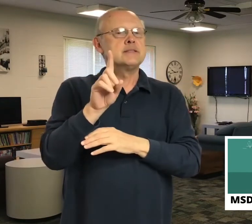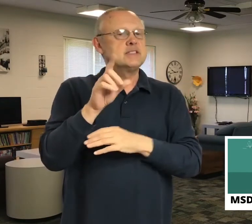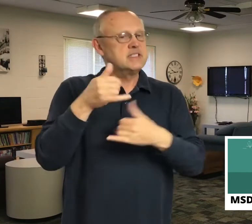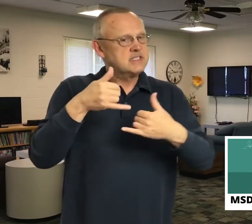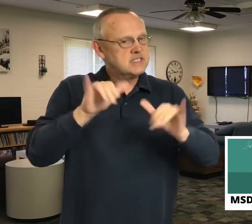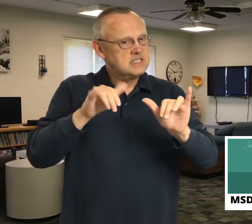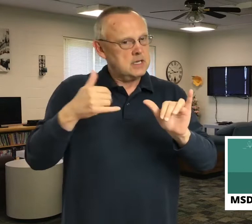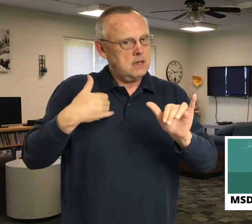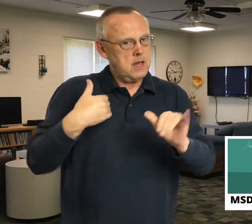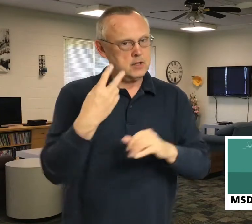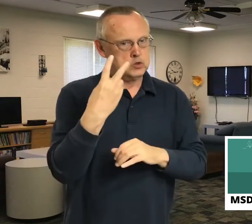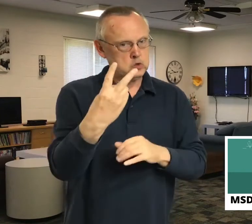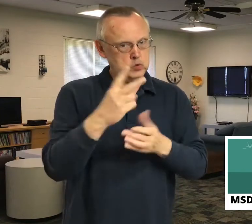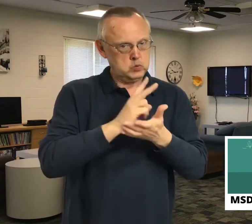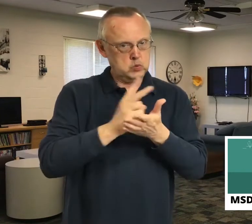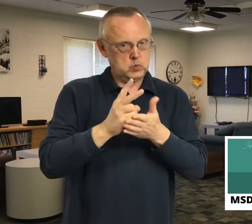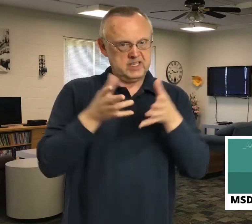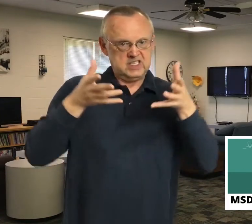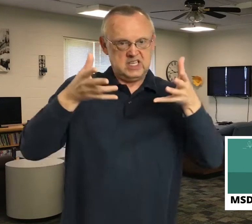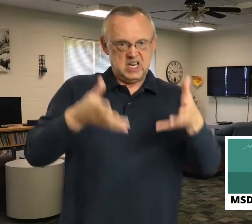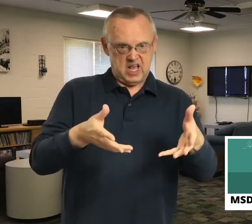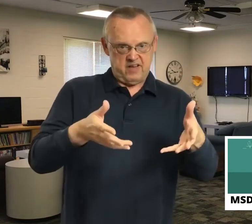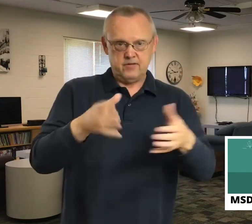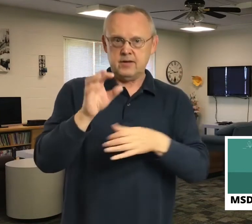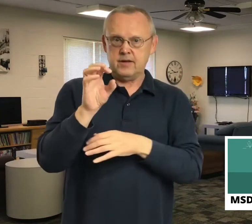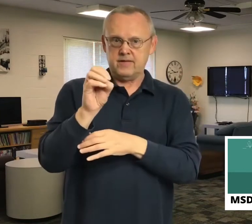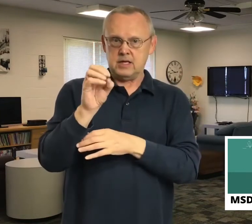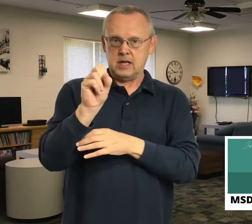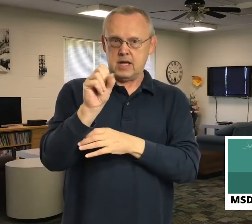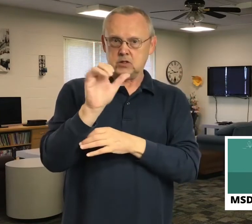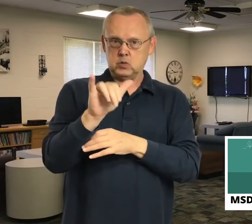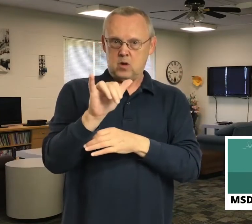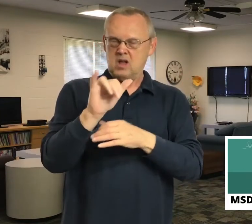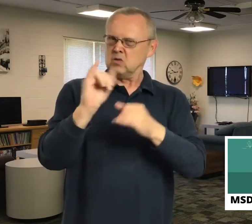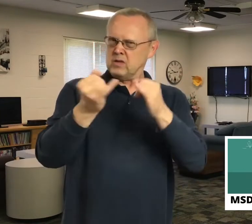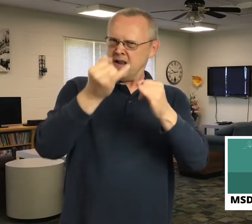MSD has two more weeks of ESY,